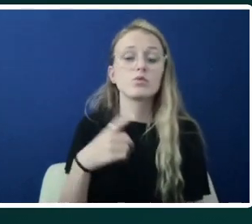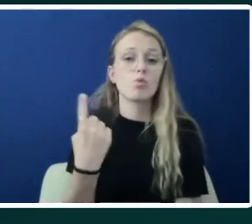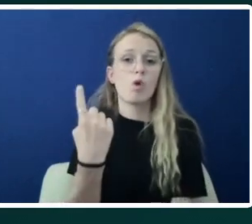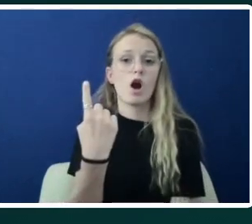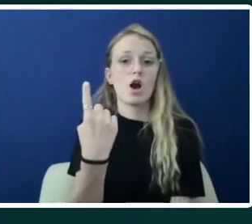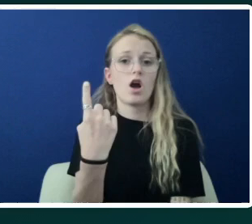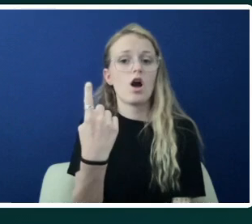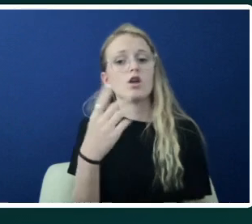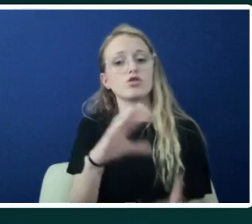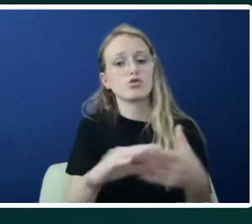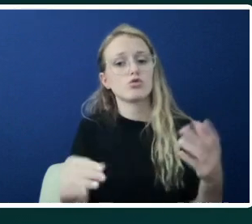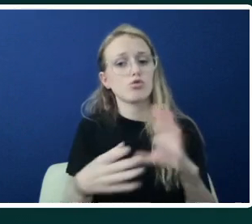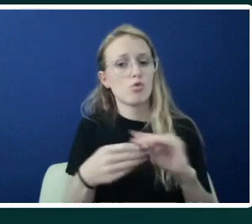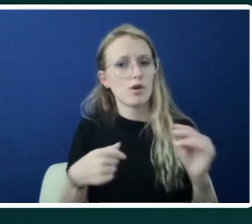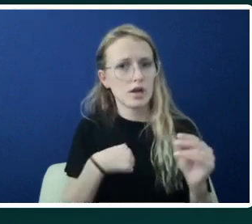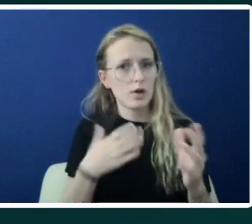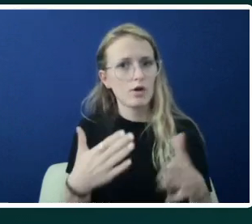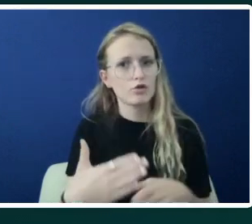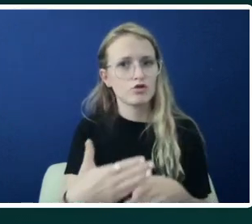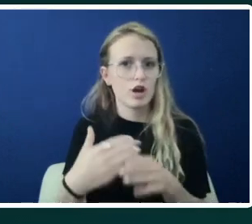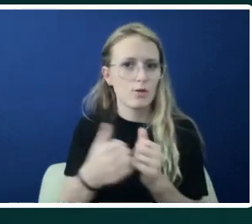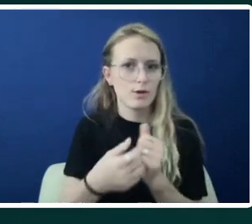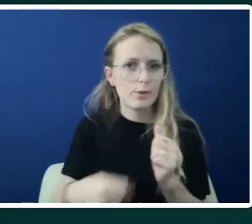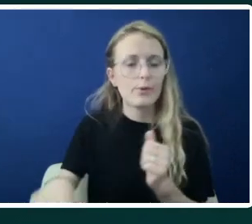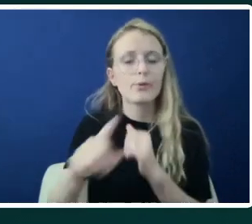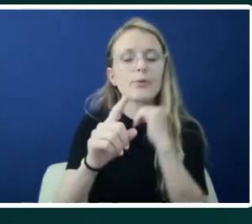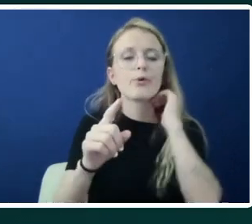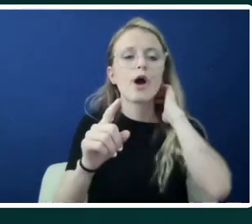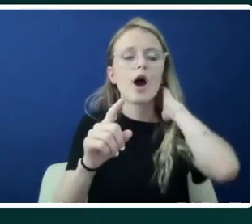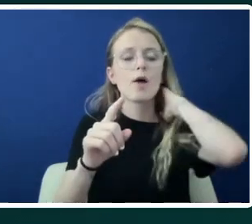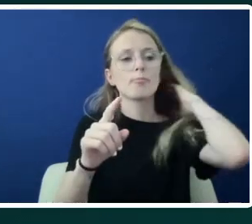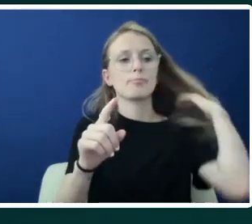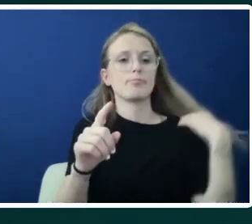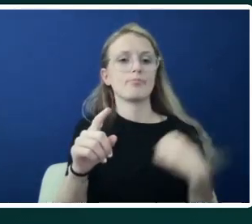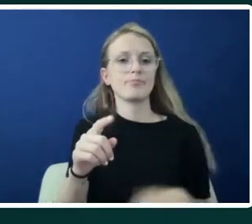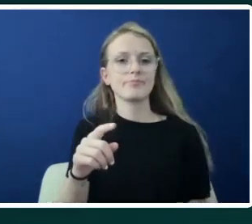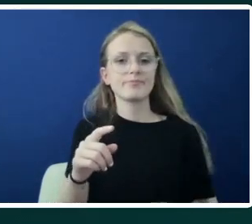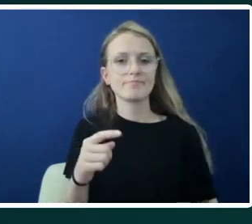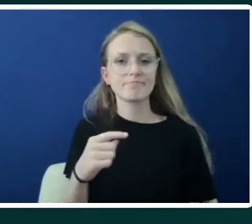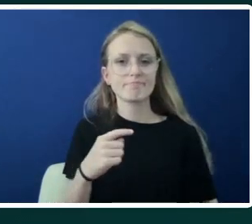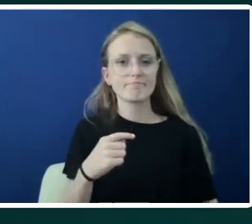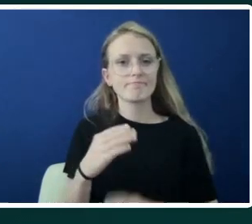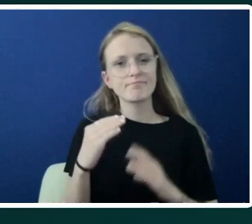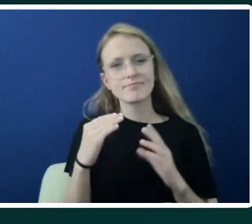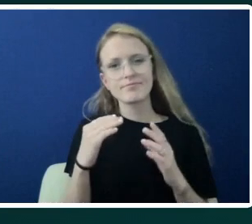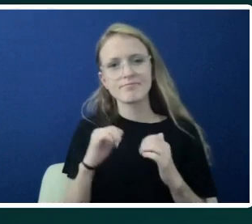that I wanted to share, right, is that I teach my students how to do a comic strip before I required